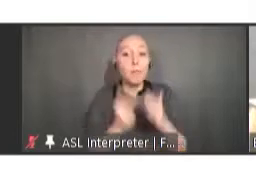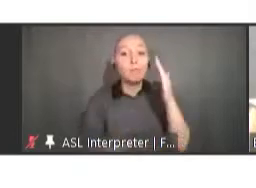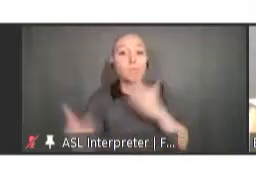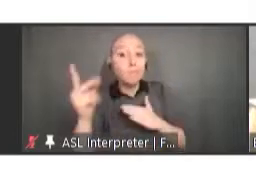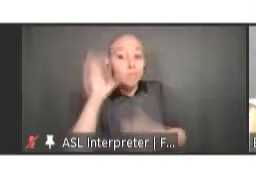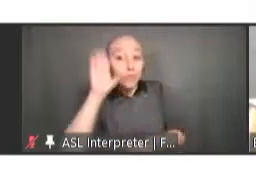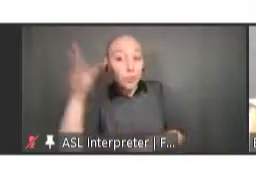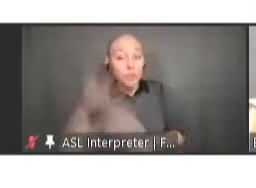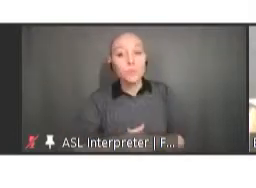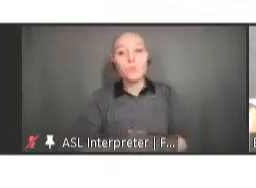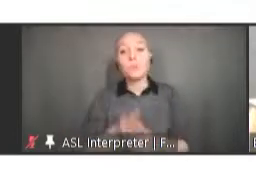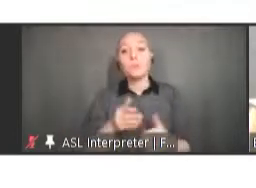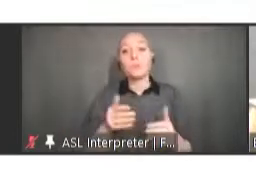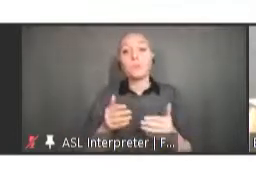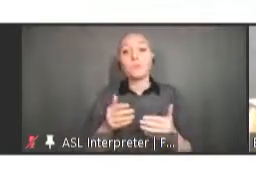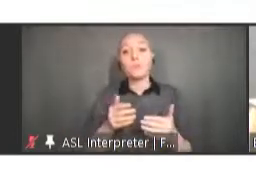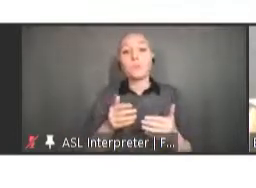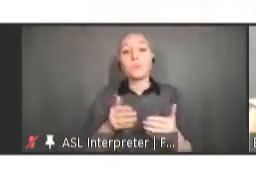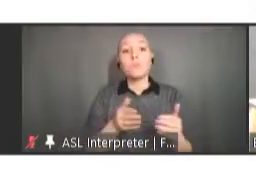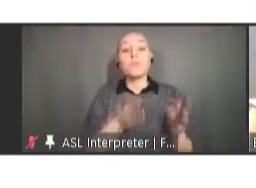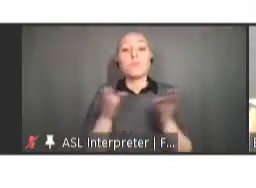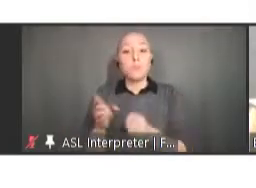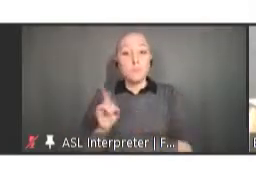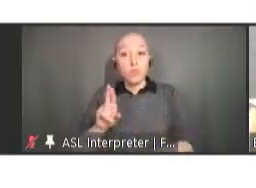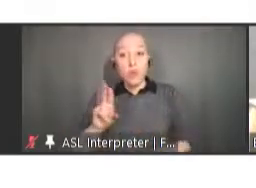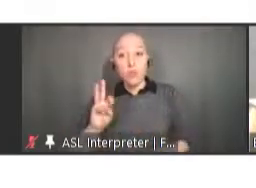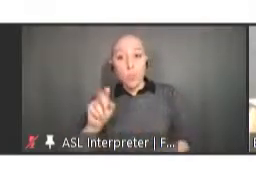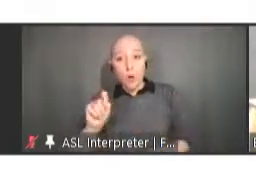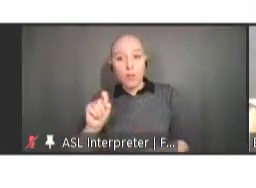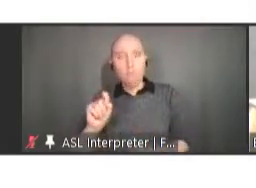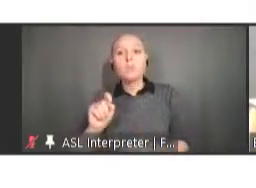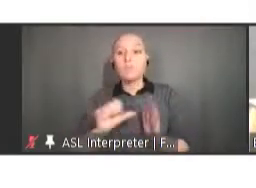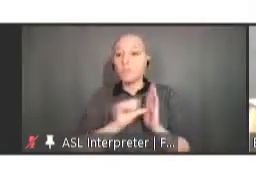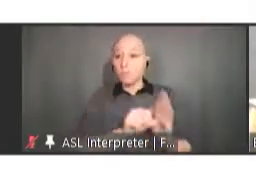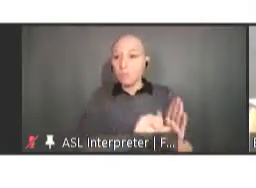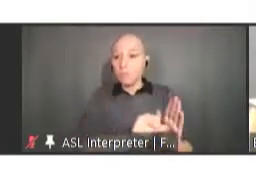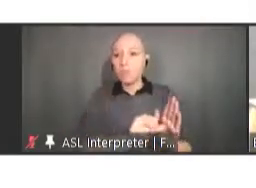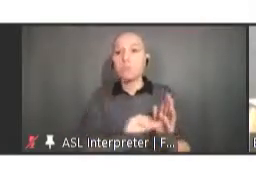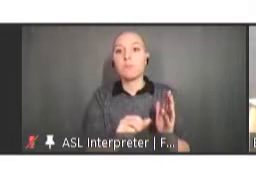the high points of the history of the committee, followed by important presentations from Amy Finan